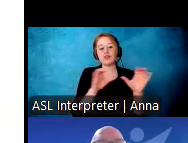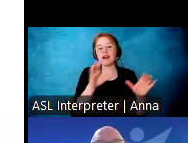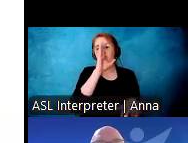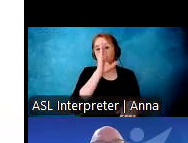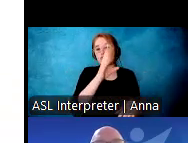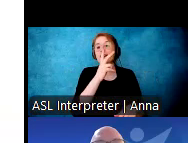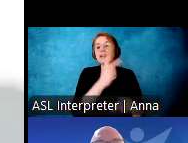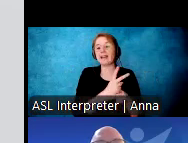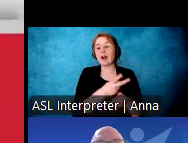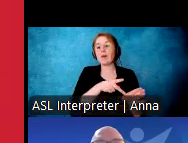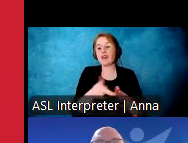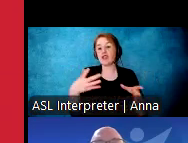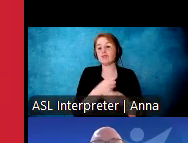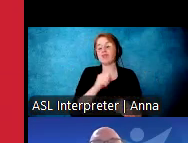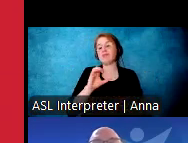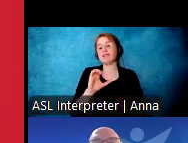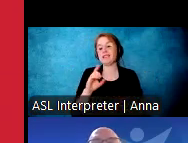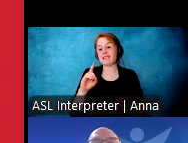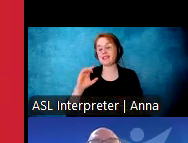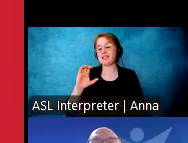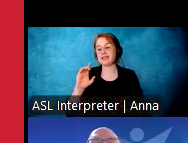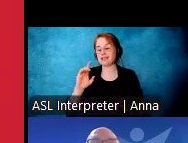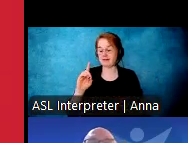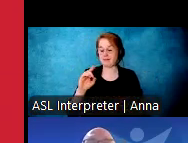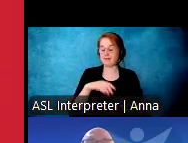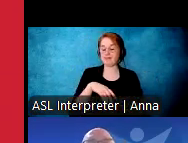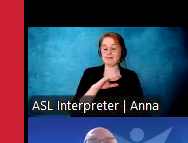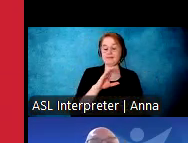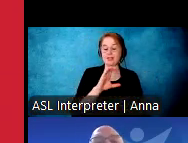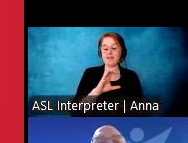Next. So we'd like to start with a short video